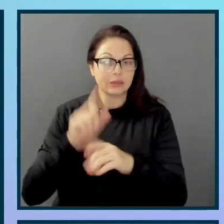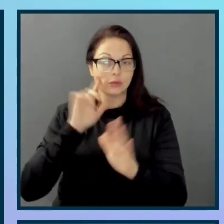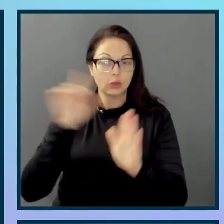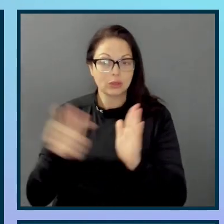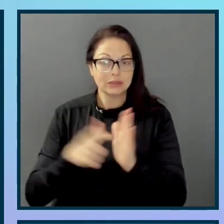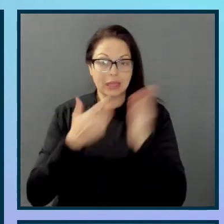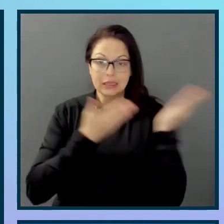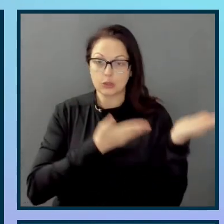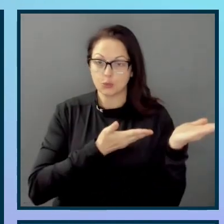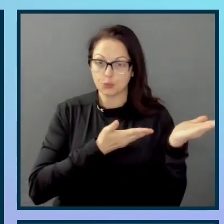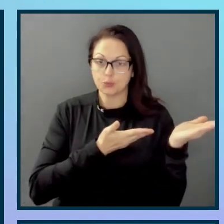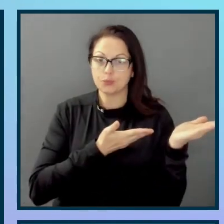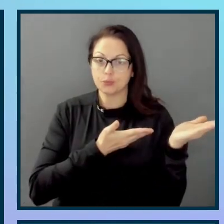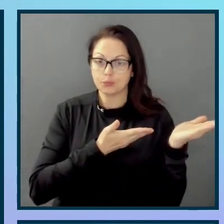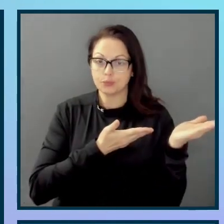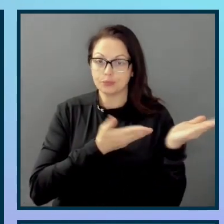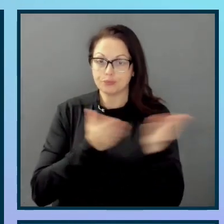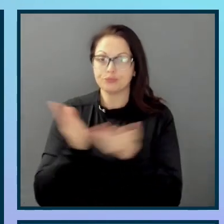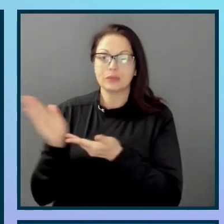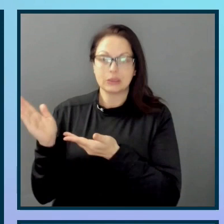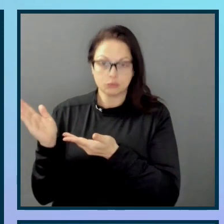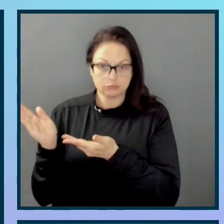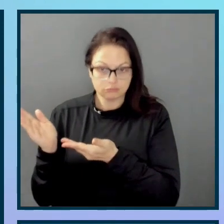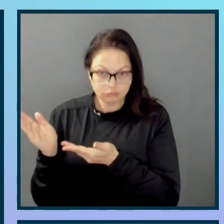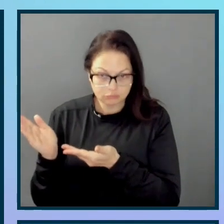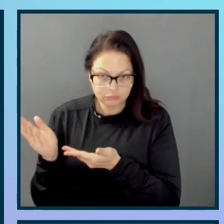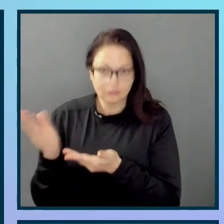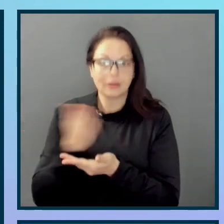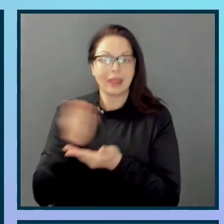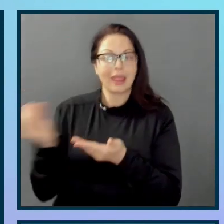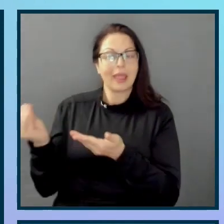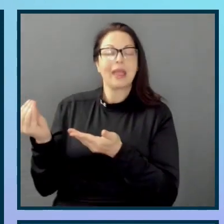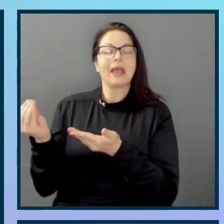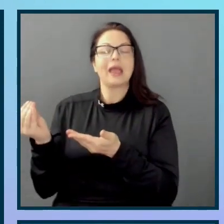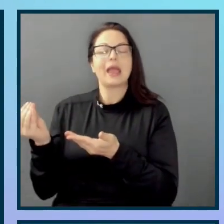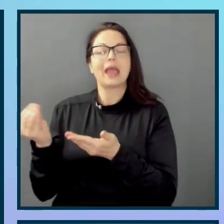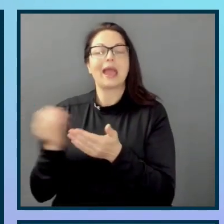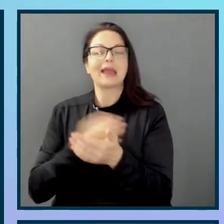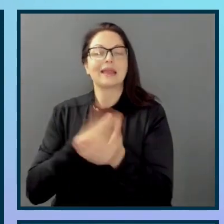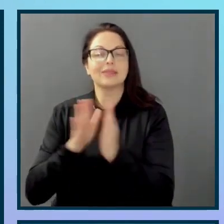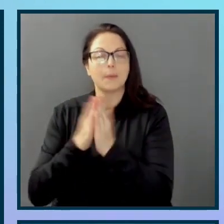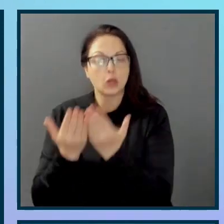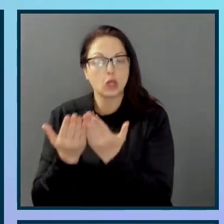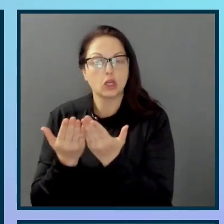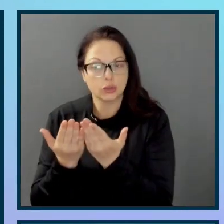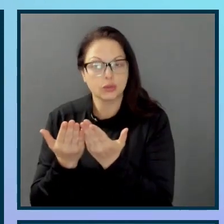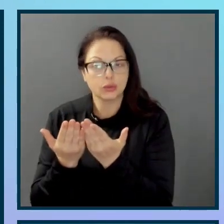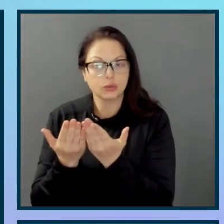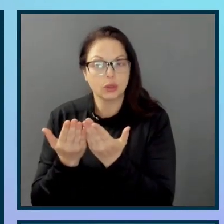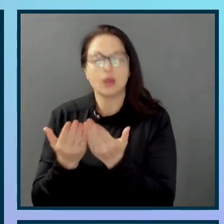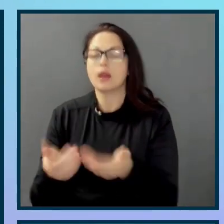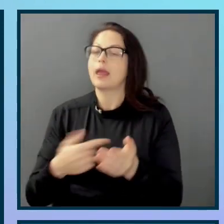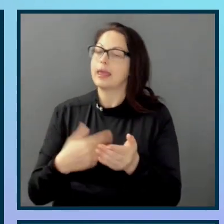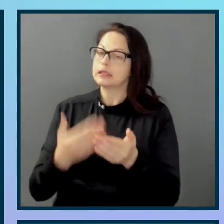is the Agile Accessibility Handbook, is a documenting these practices. And so today,